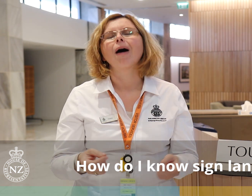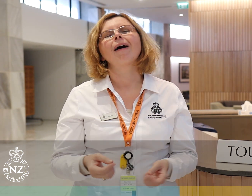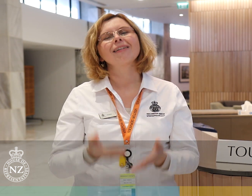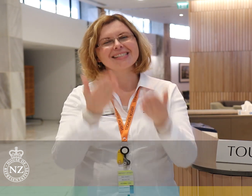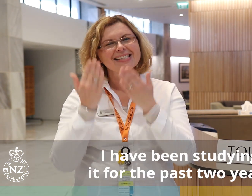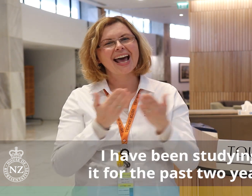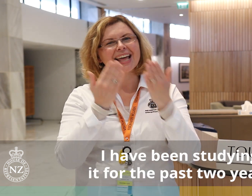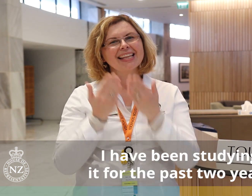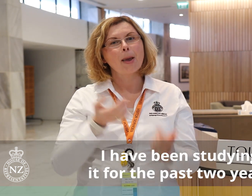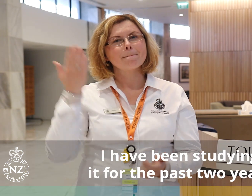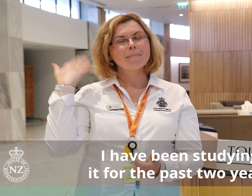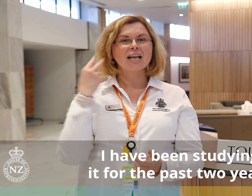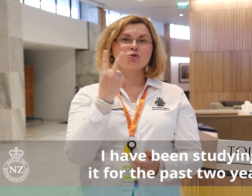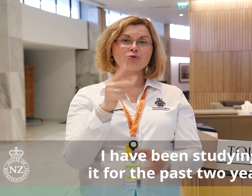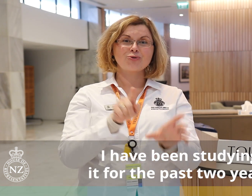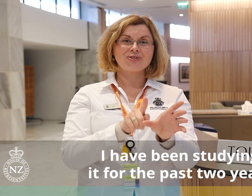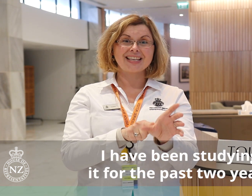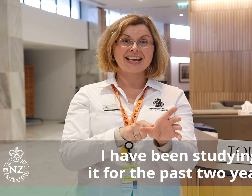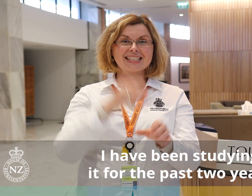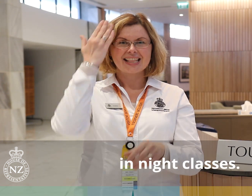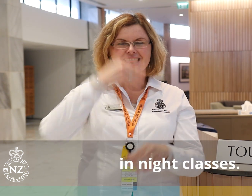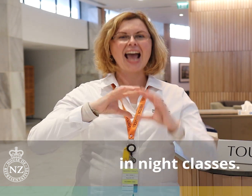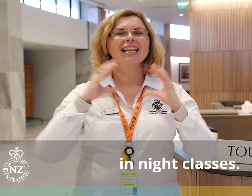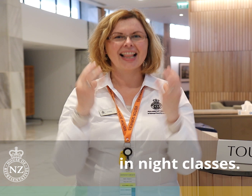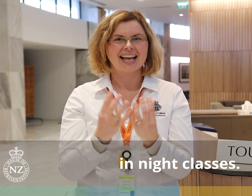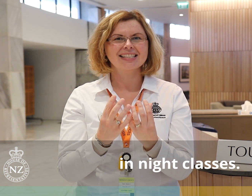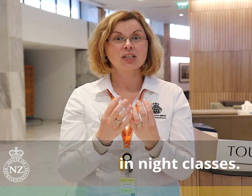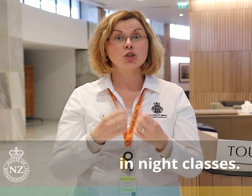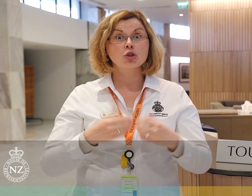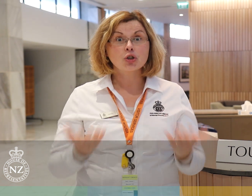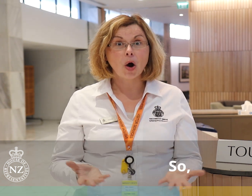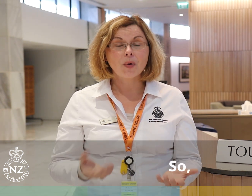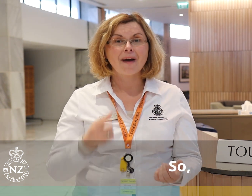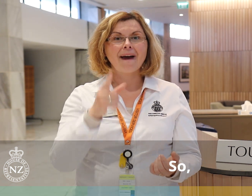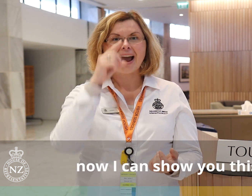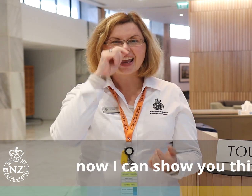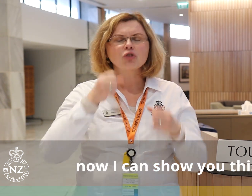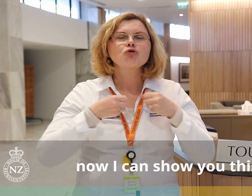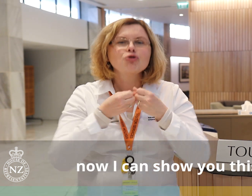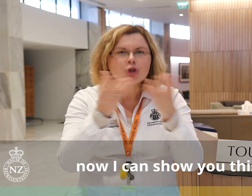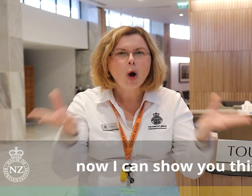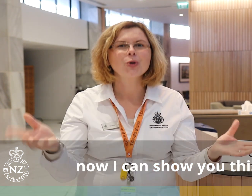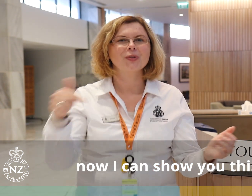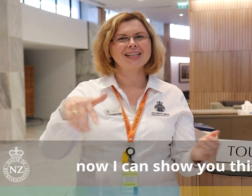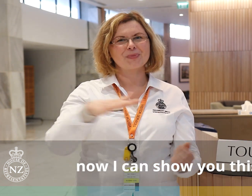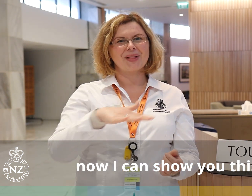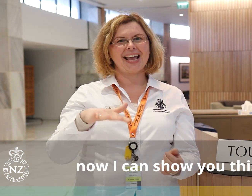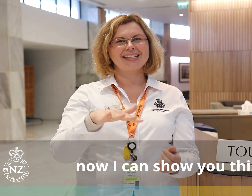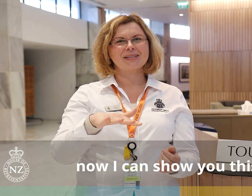I have been studying it for the past two years in night classes. So, now I can show you this place!